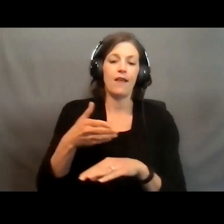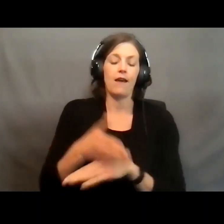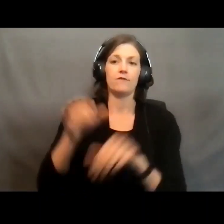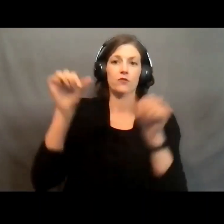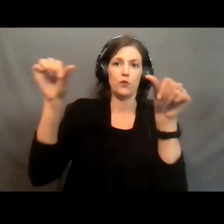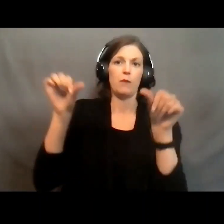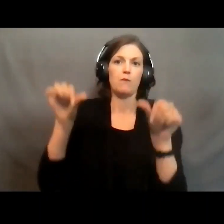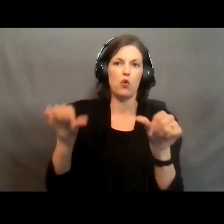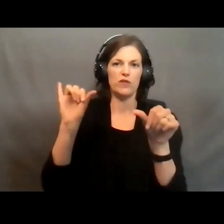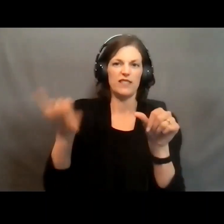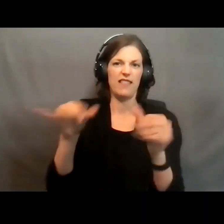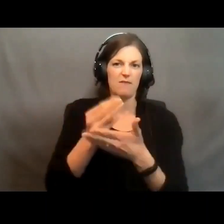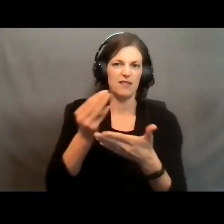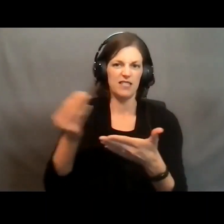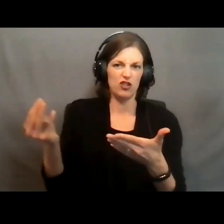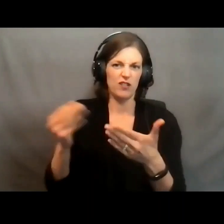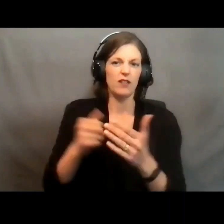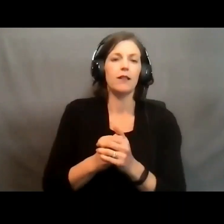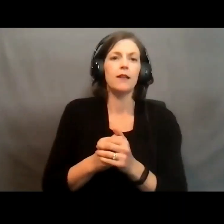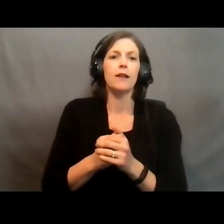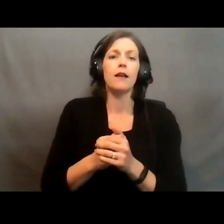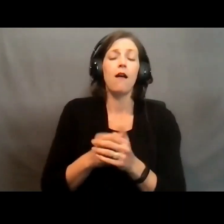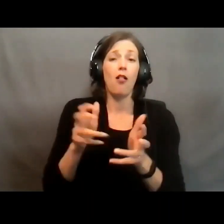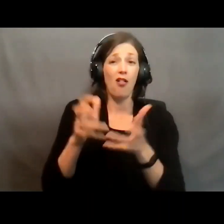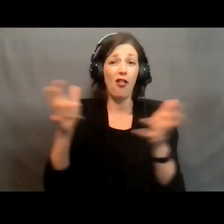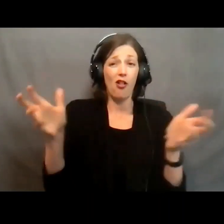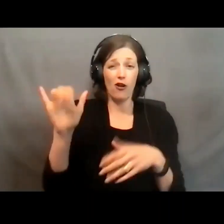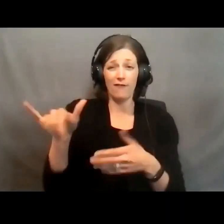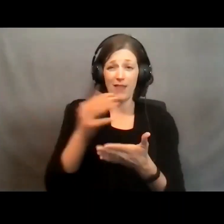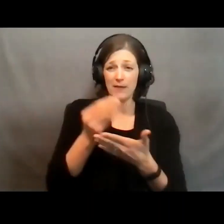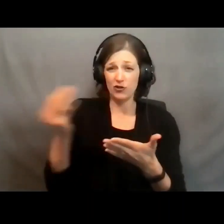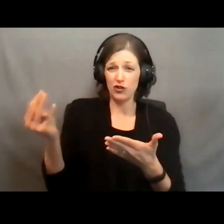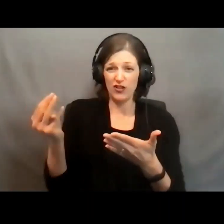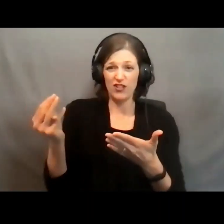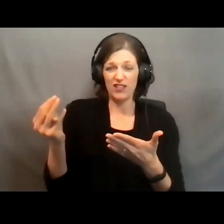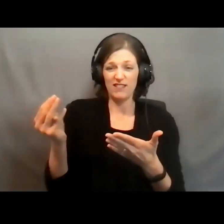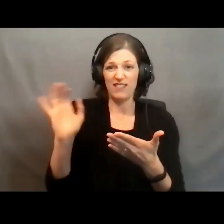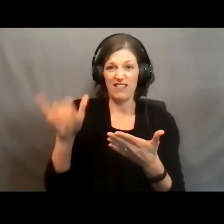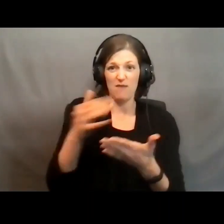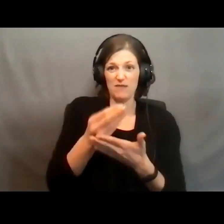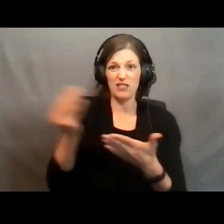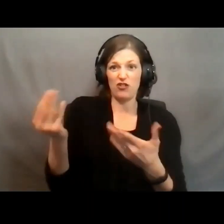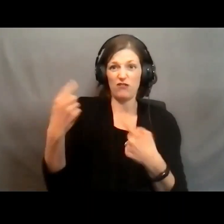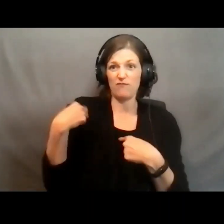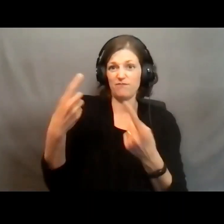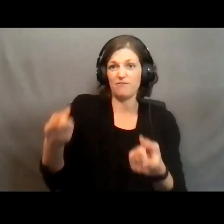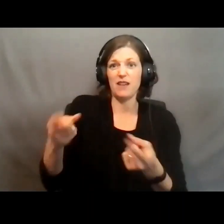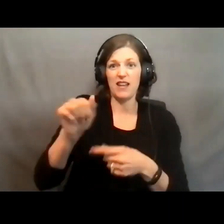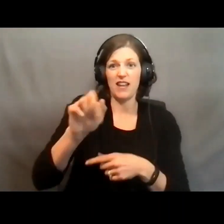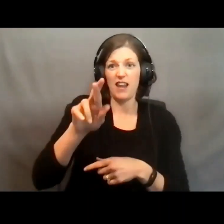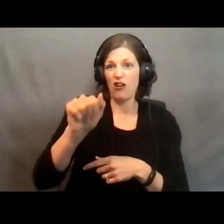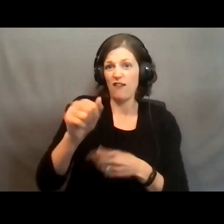that material 13:36:06 . Much of that material is material that existed in 13:36:10 AERA for years that you see